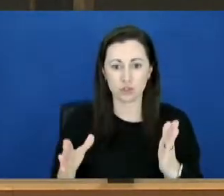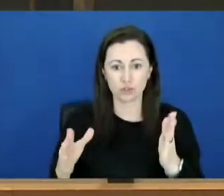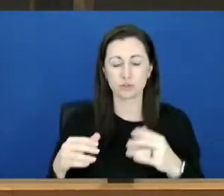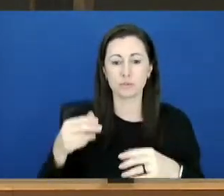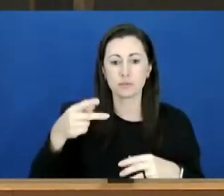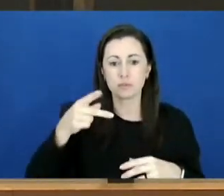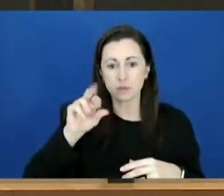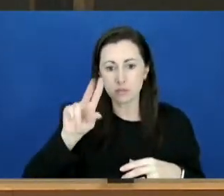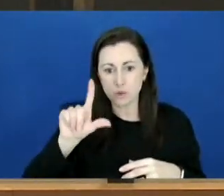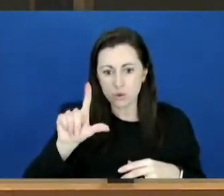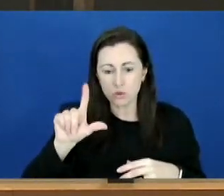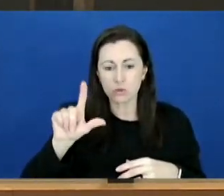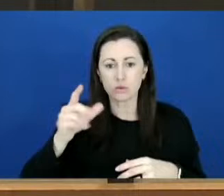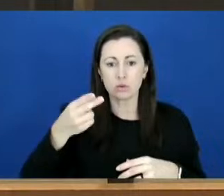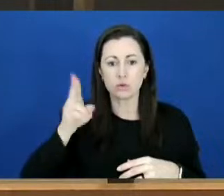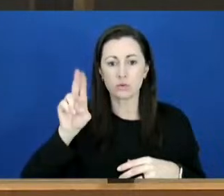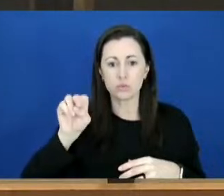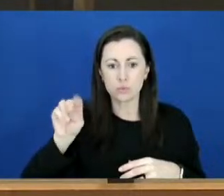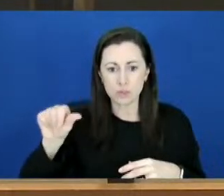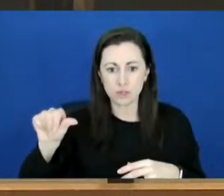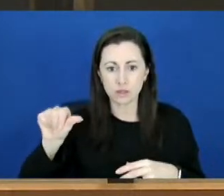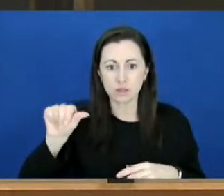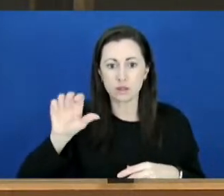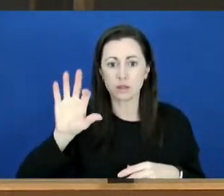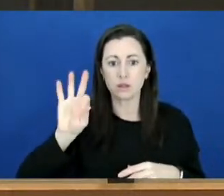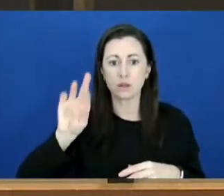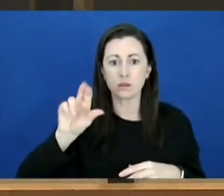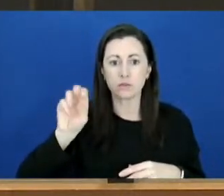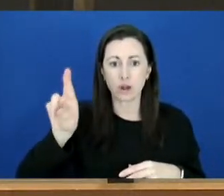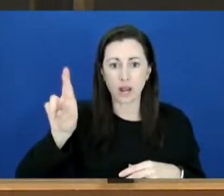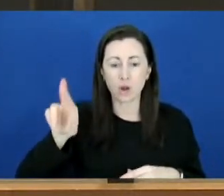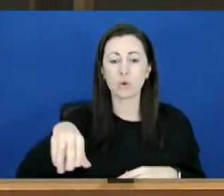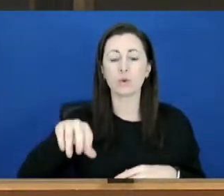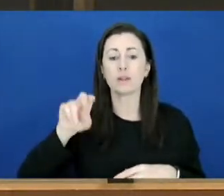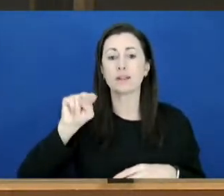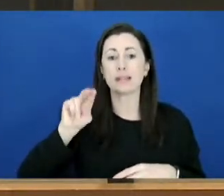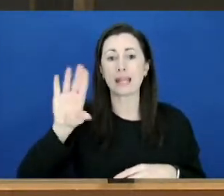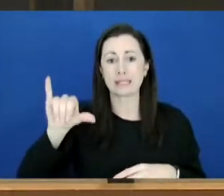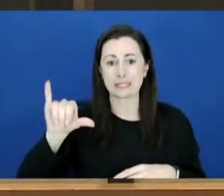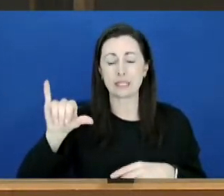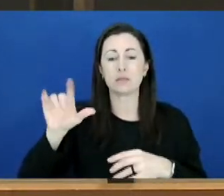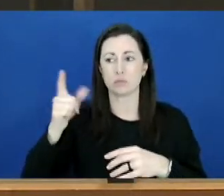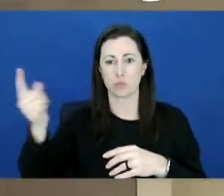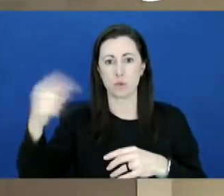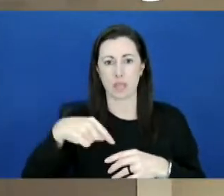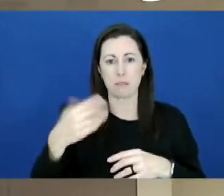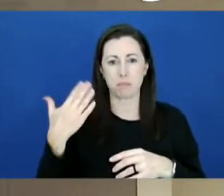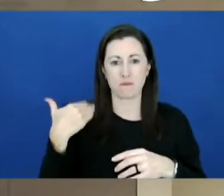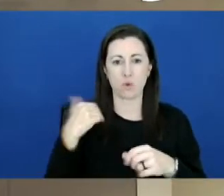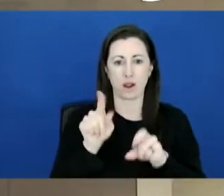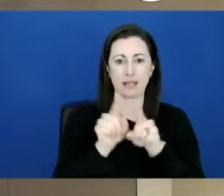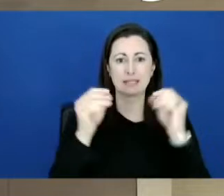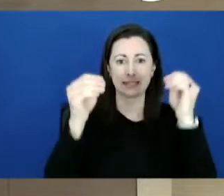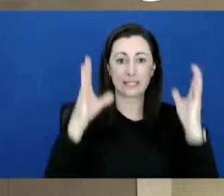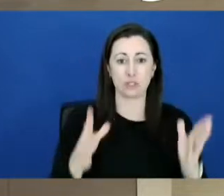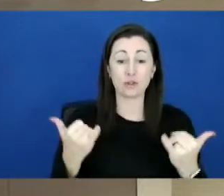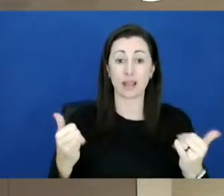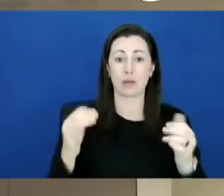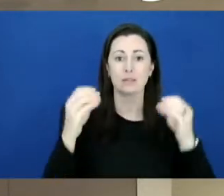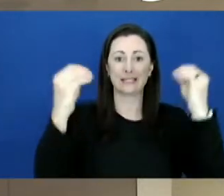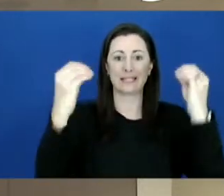LED BY THEIR TEACHERS, PAUL --